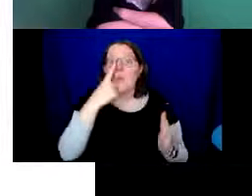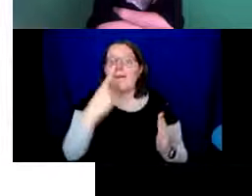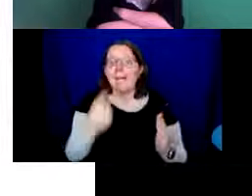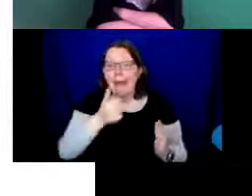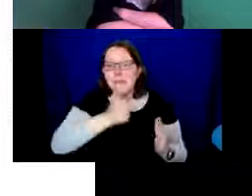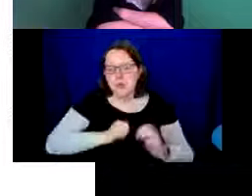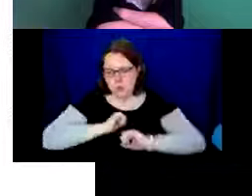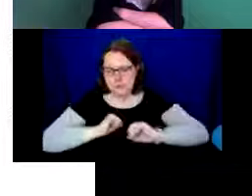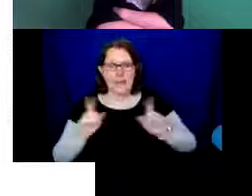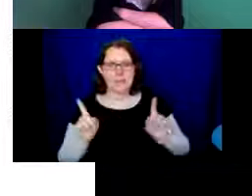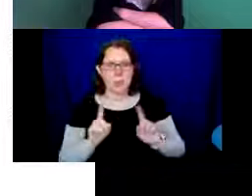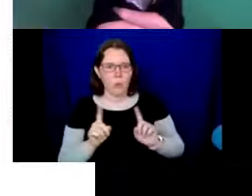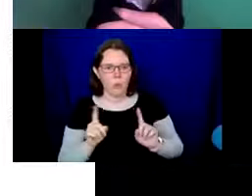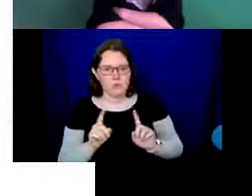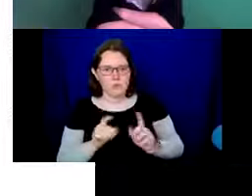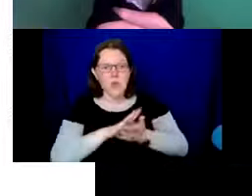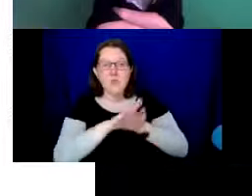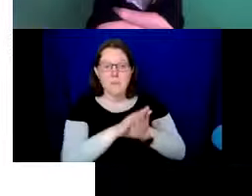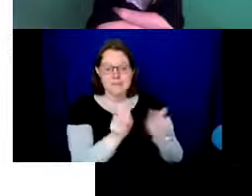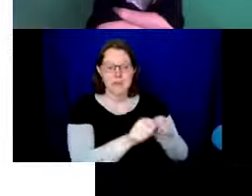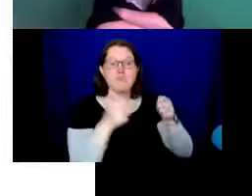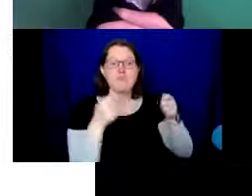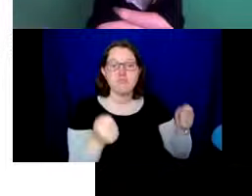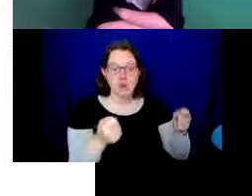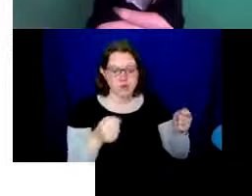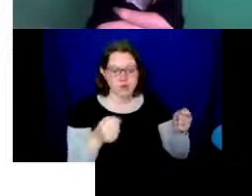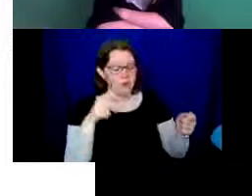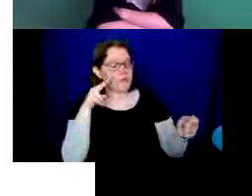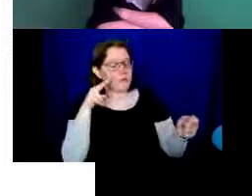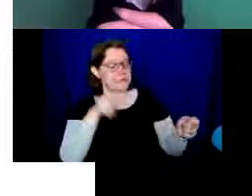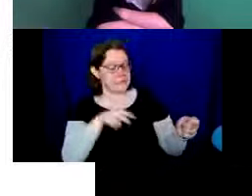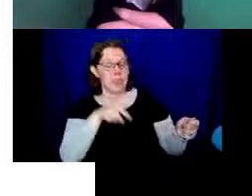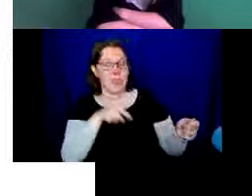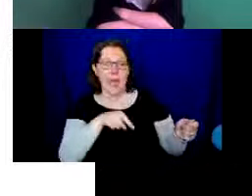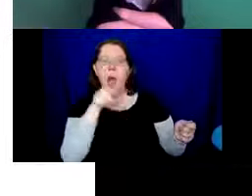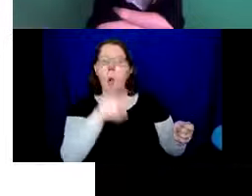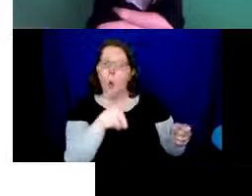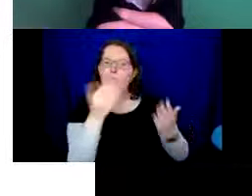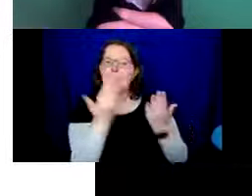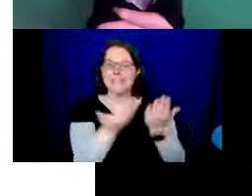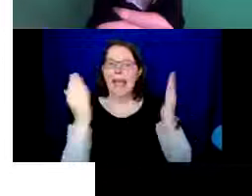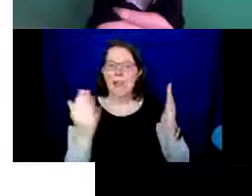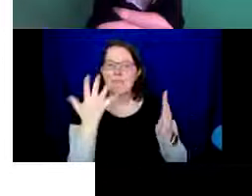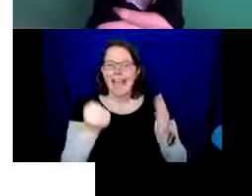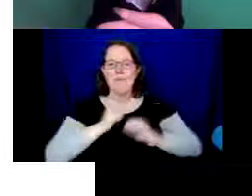work in that gallery and you'd have an eye some are very open and some are only offering very